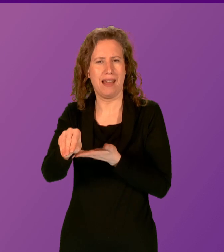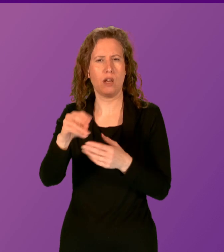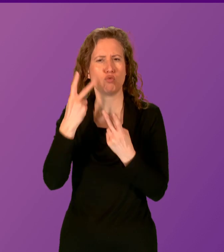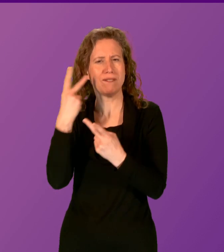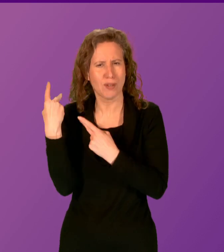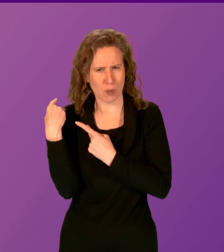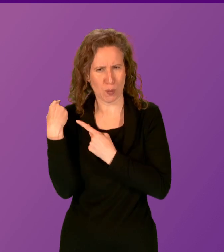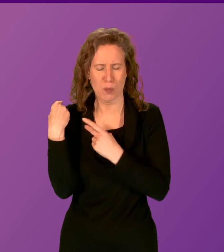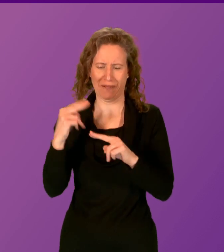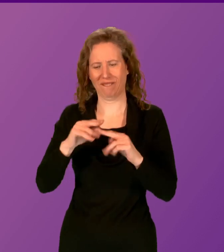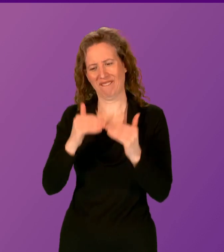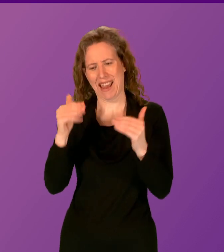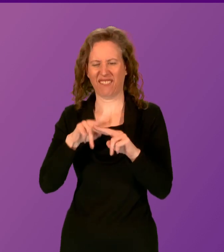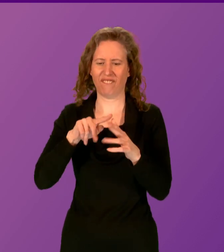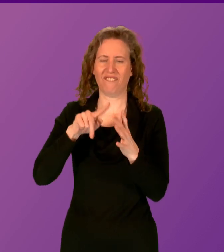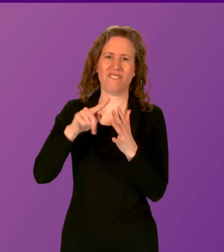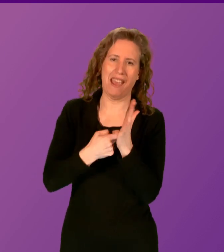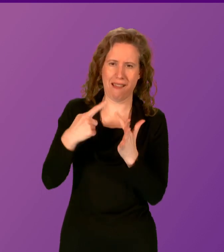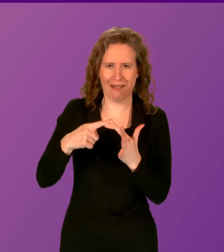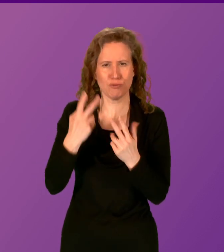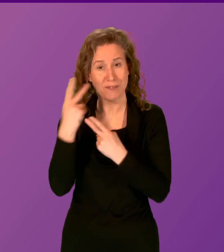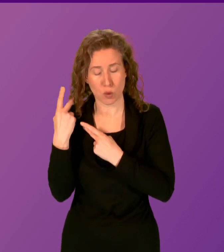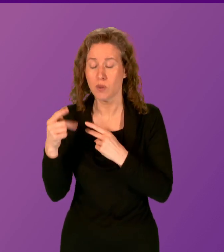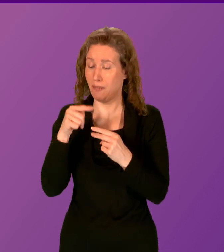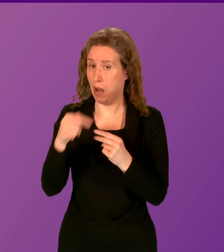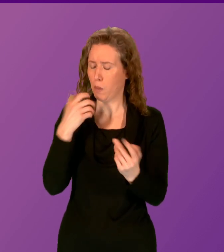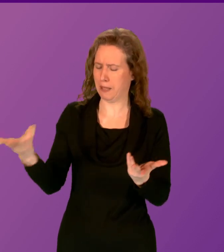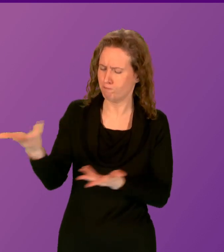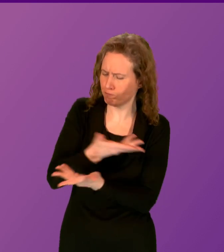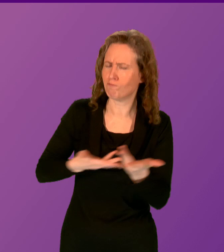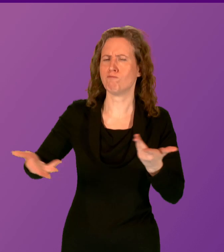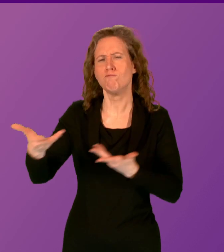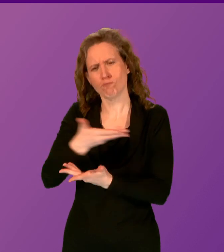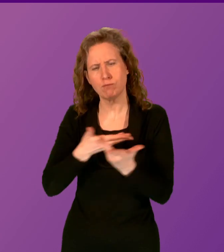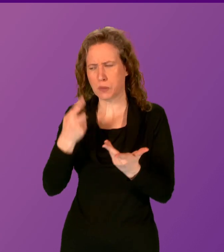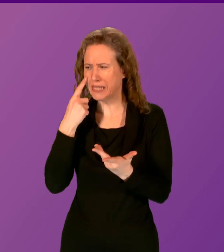a motion in order that we can have what I hope will be a good discussion on what further